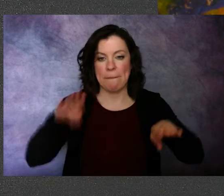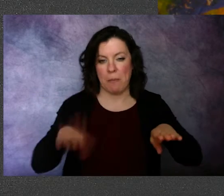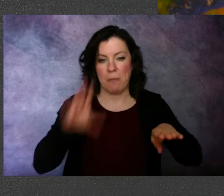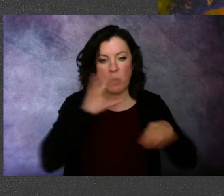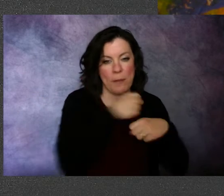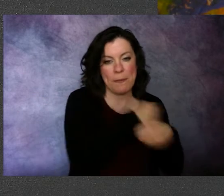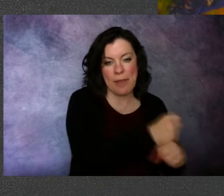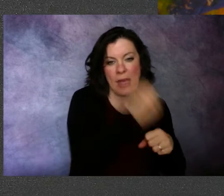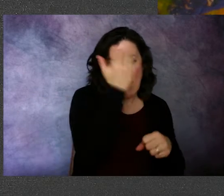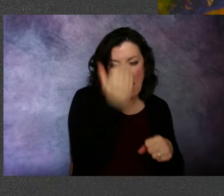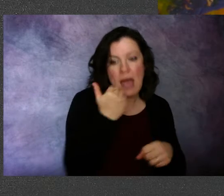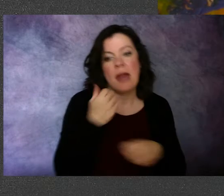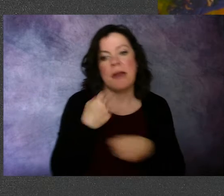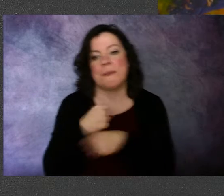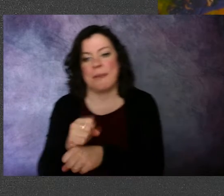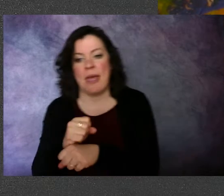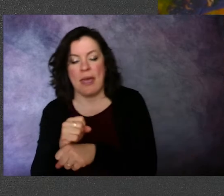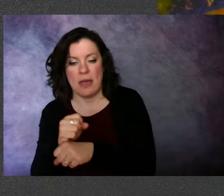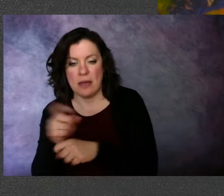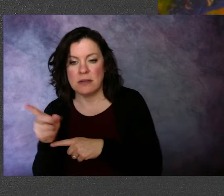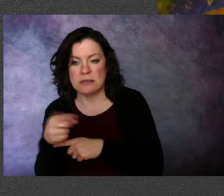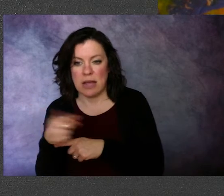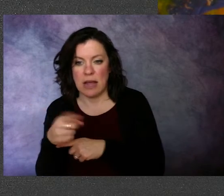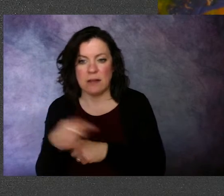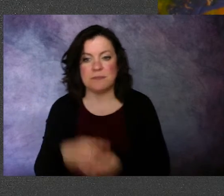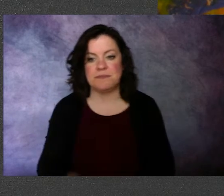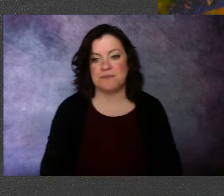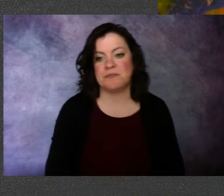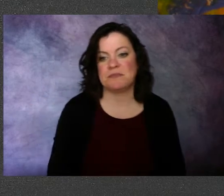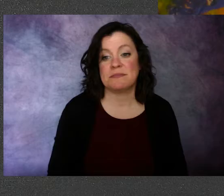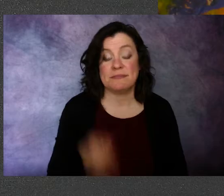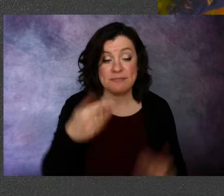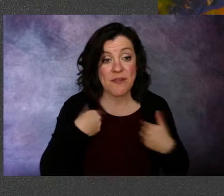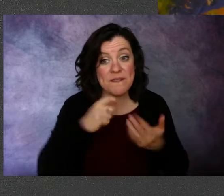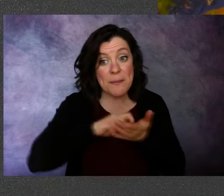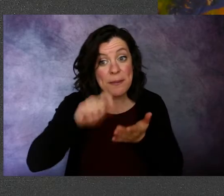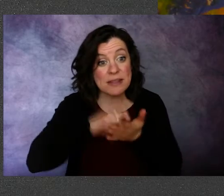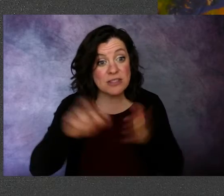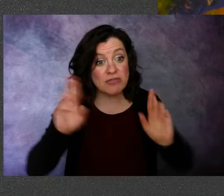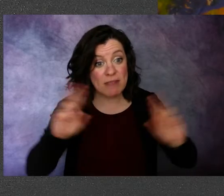If you have a pencil laying around, that would be great.